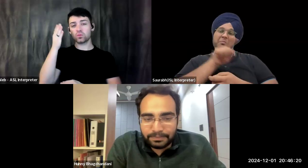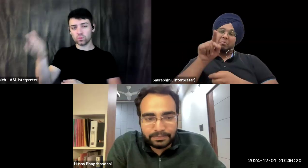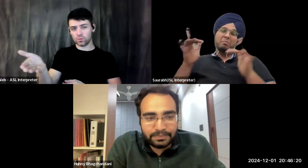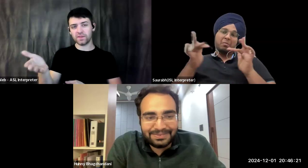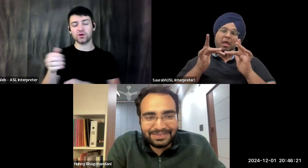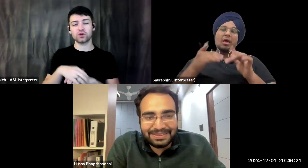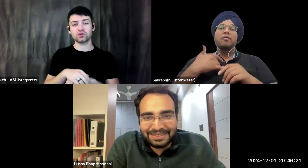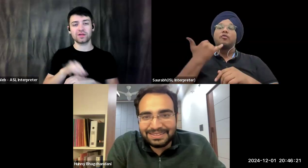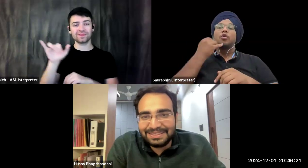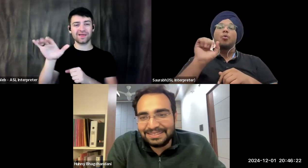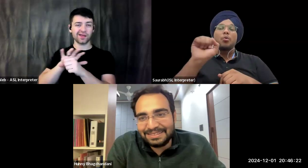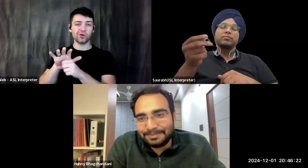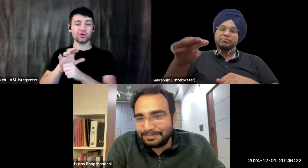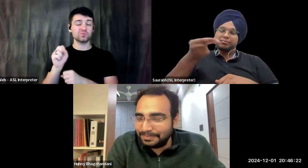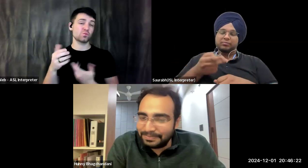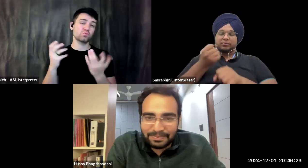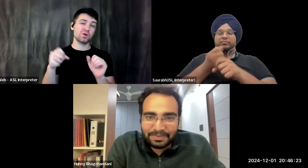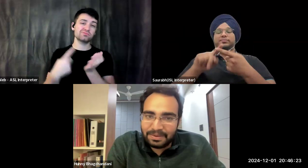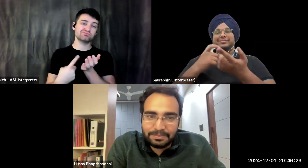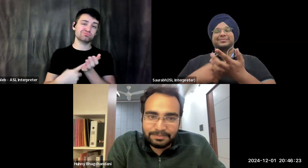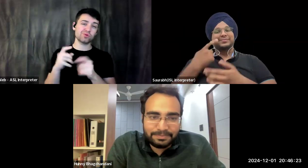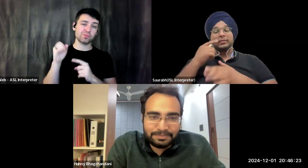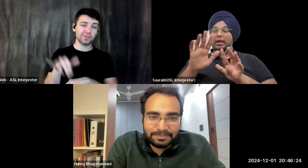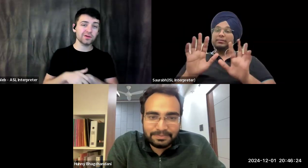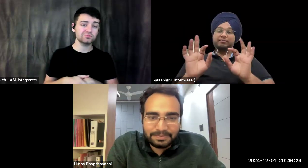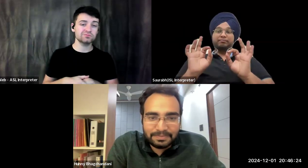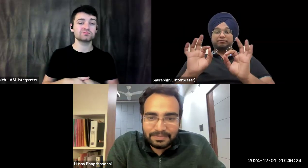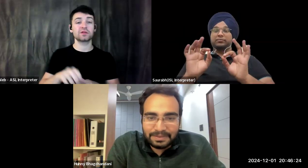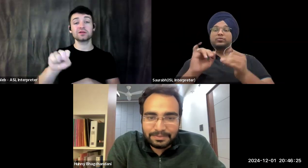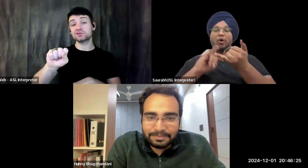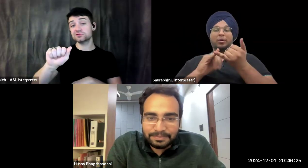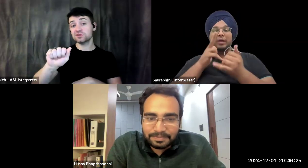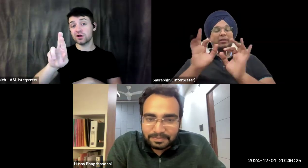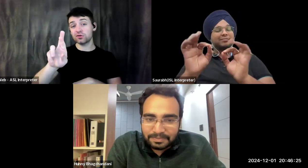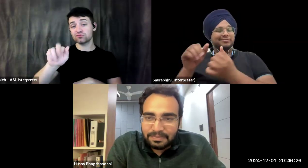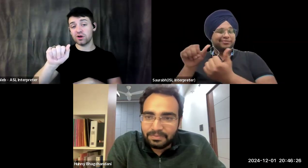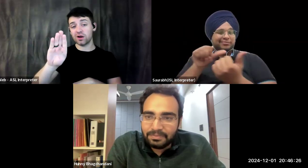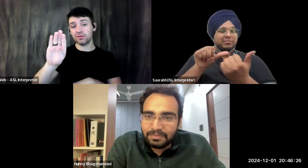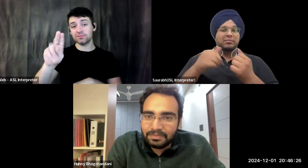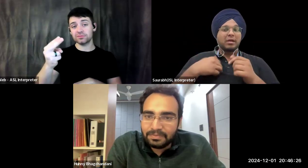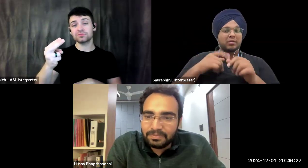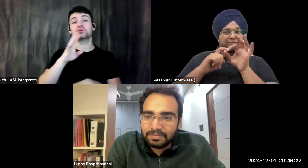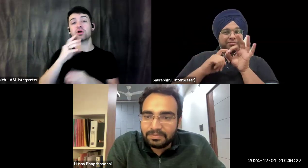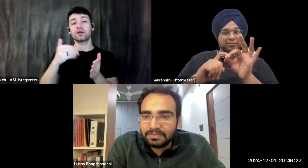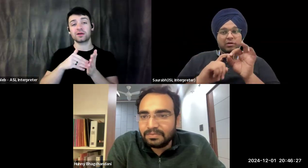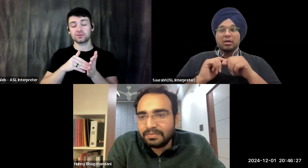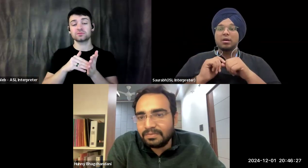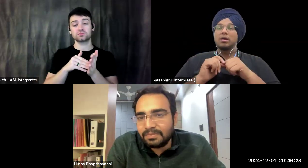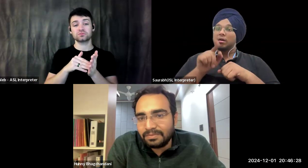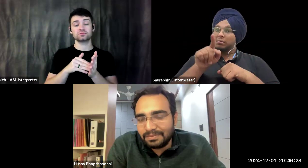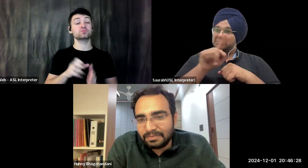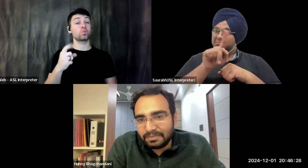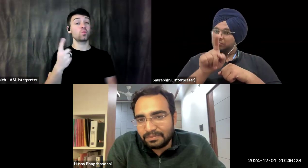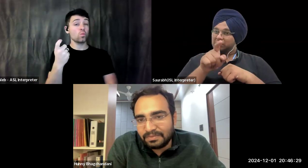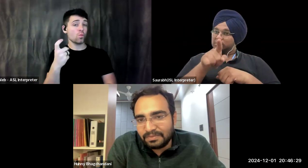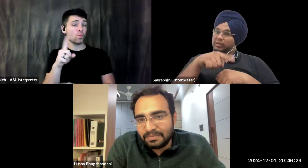[Saurabh speaking] Okay, now coming back to the discussion main point, one more question. So are you the manufacturer of all these products?